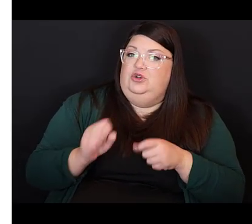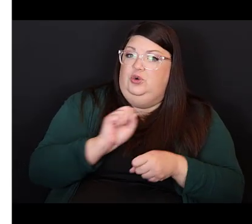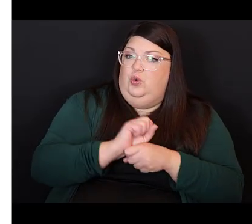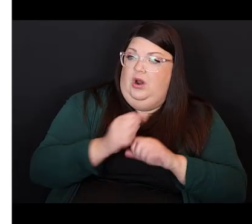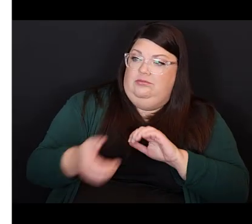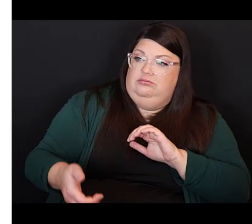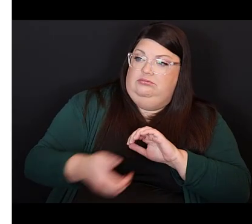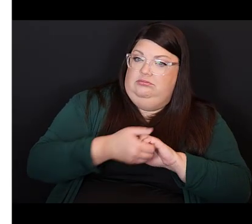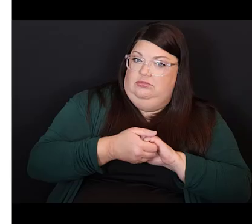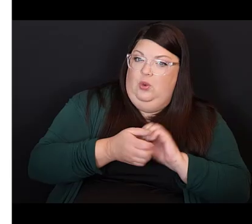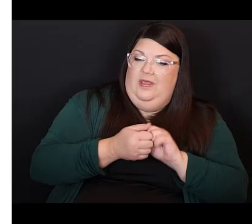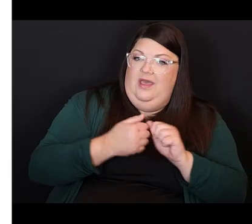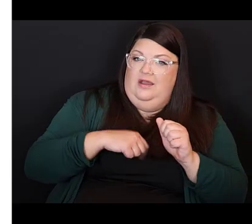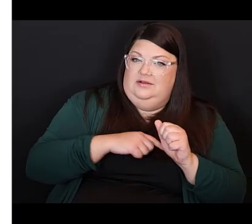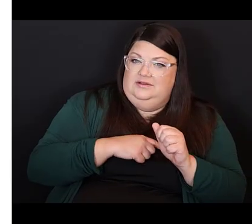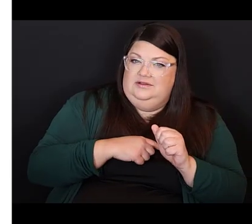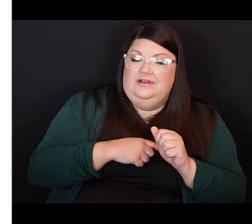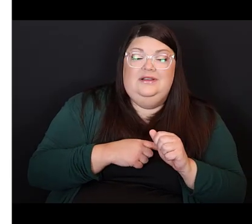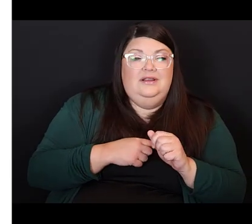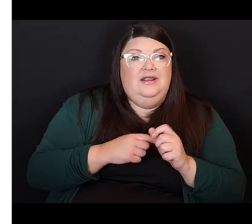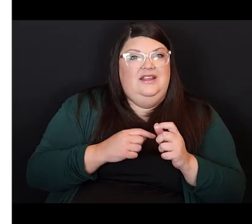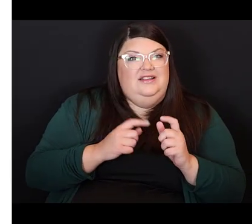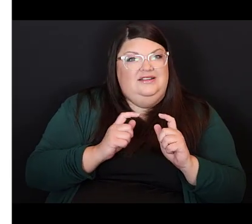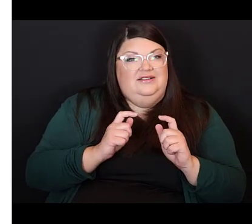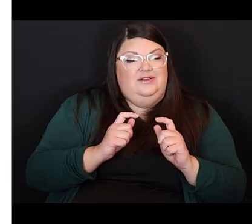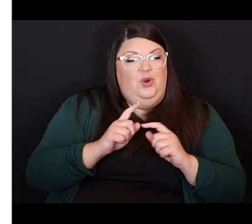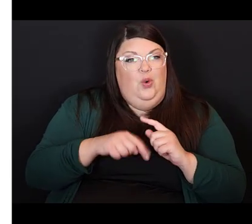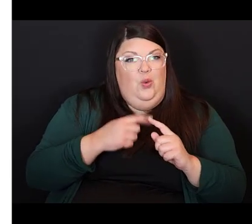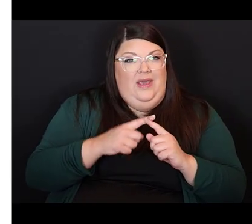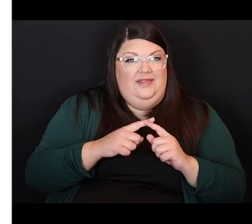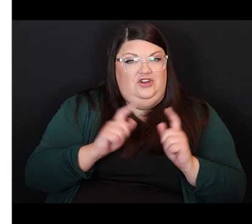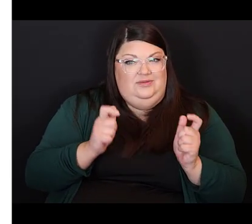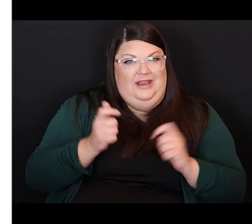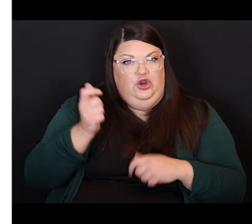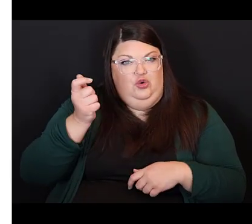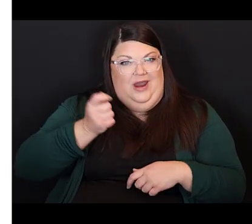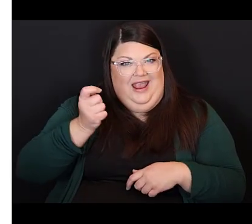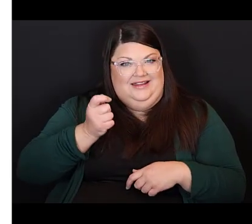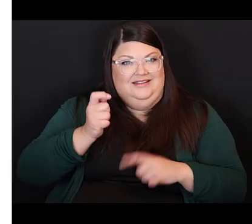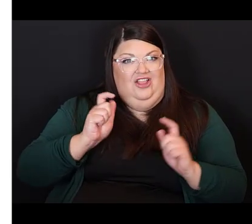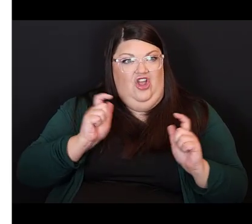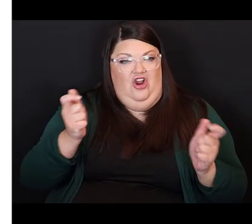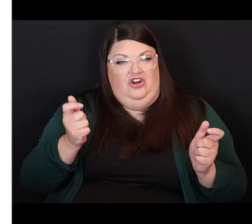As is true with most grants, especially large ones, there were a lot of unknowns about what